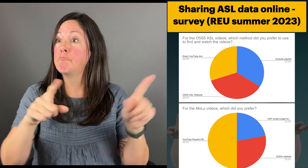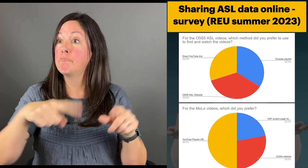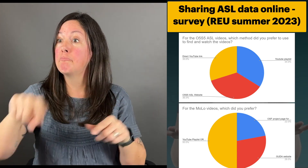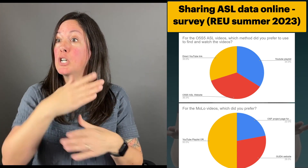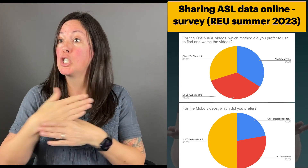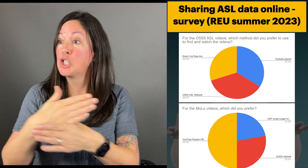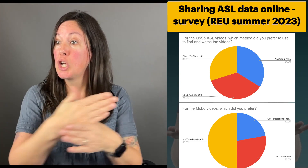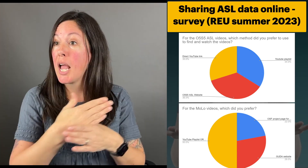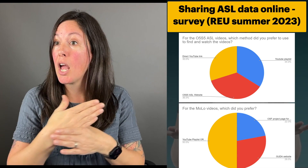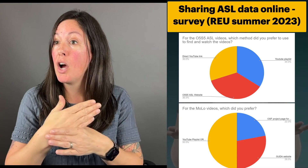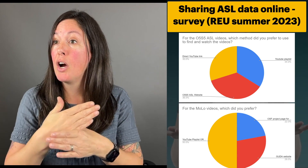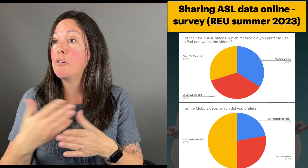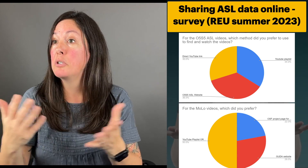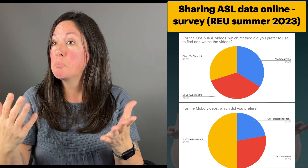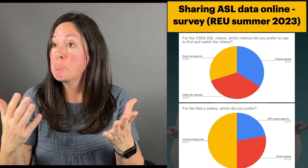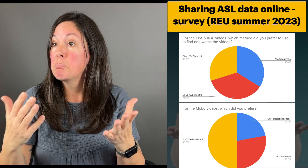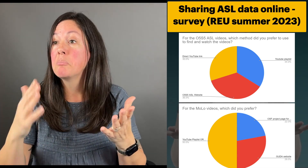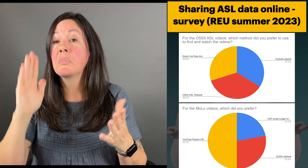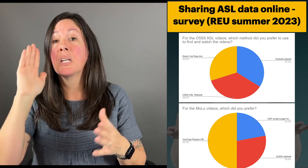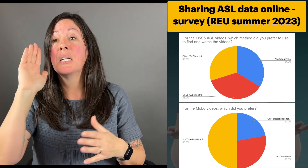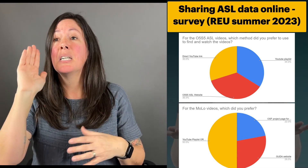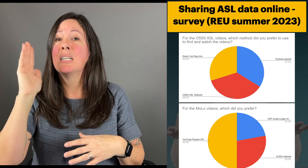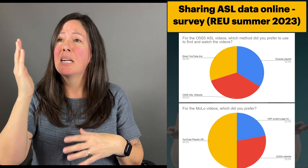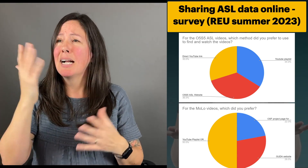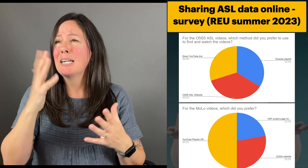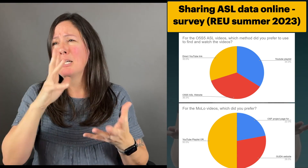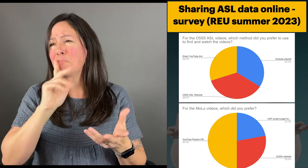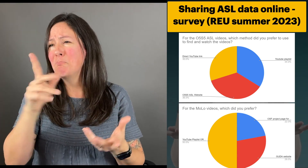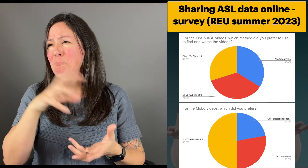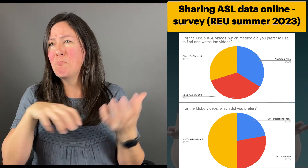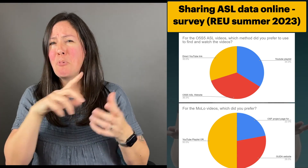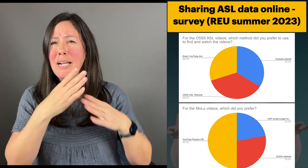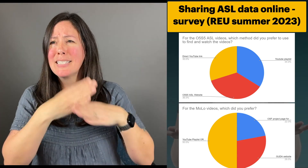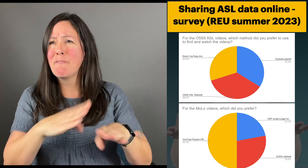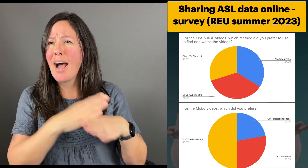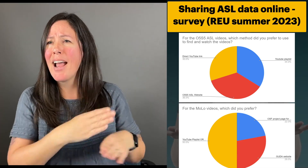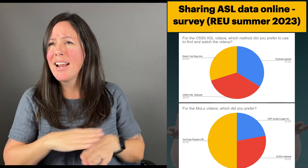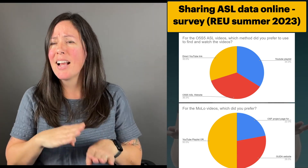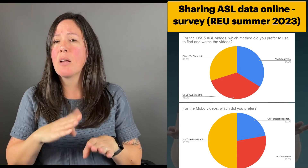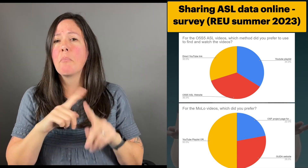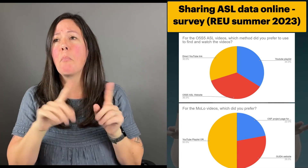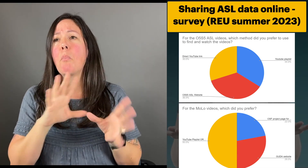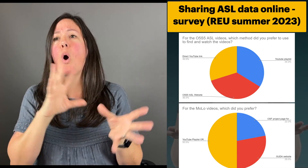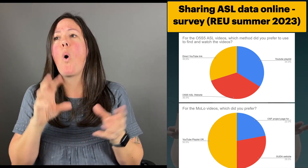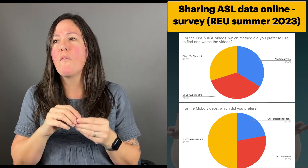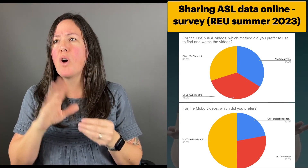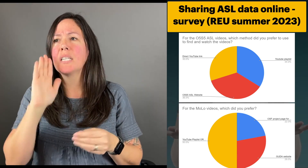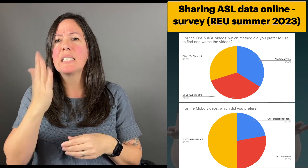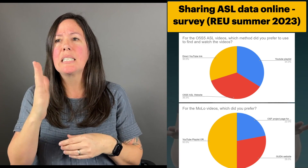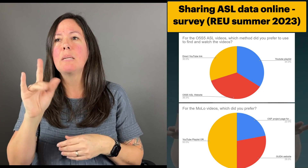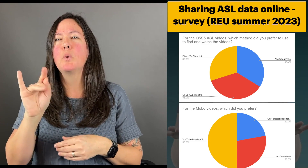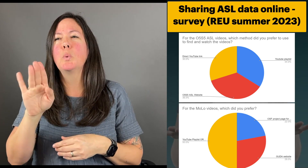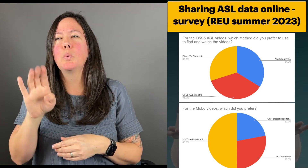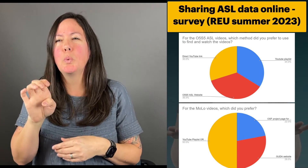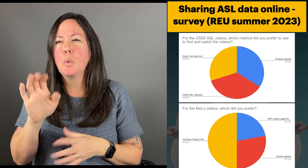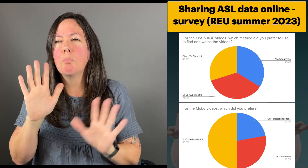library we also had videos shared on YouTube either as direct links or as a